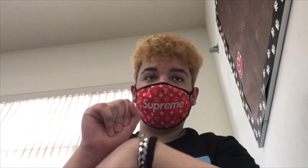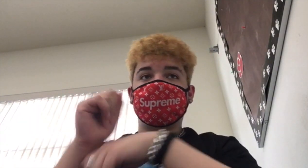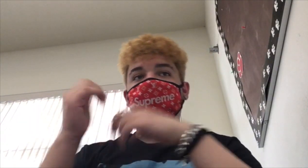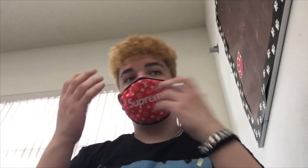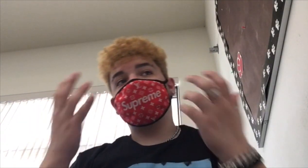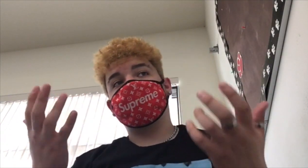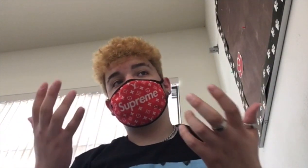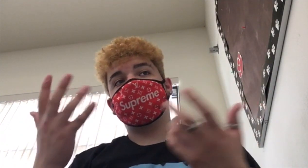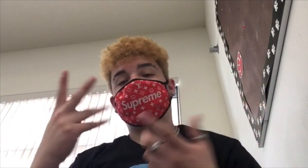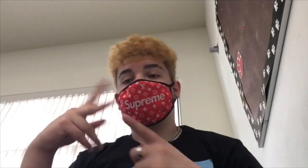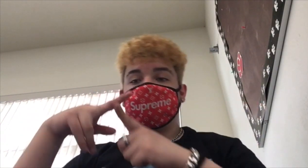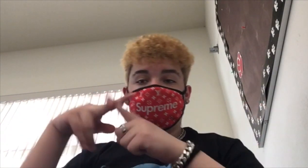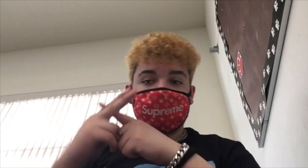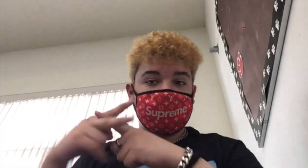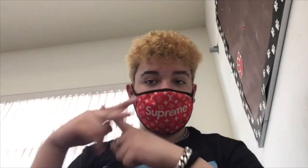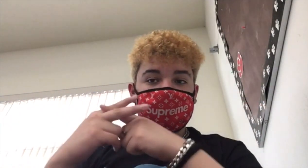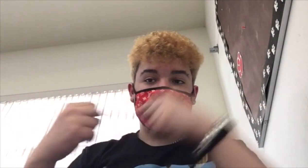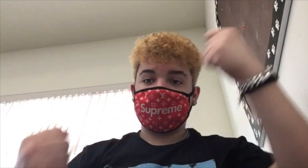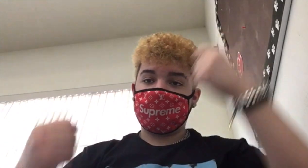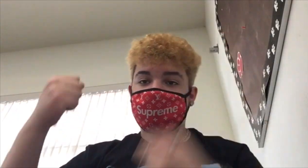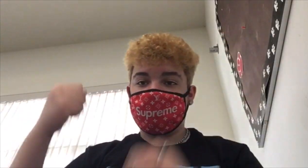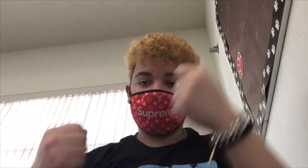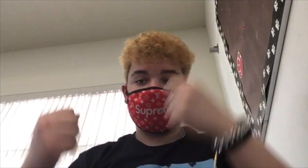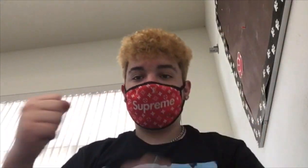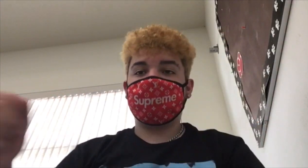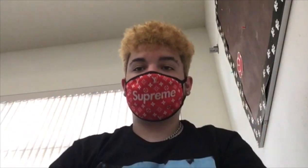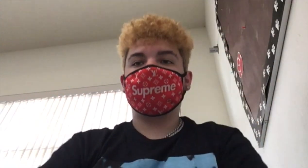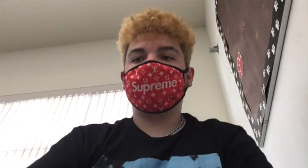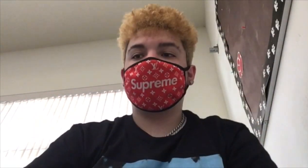Future employment may be an automotive mechanic.